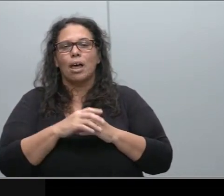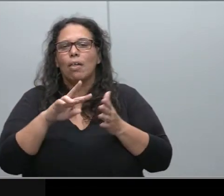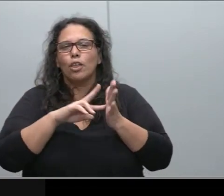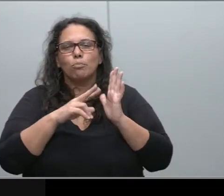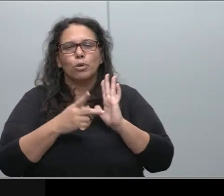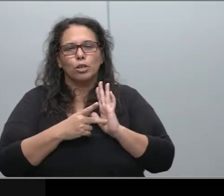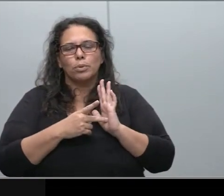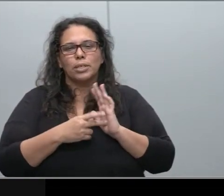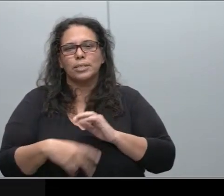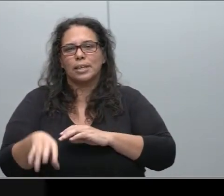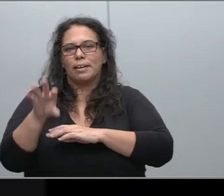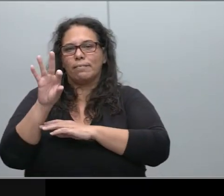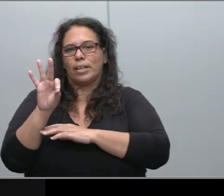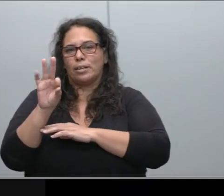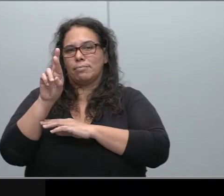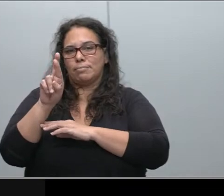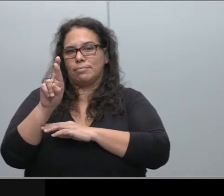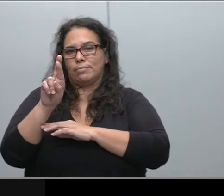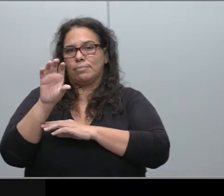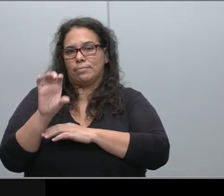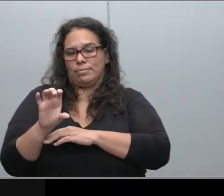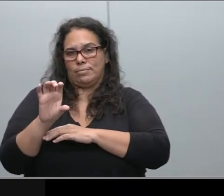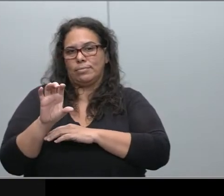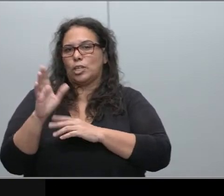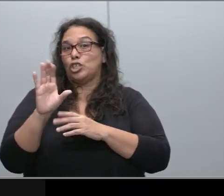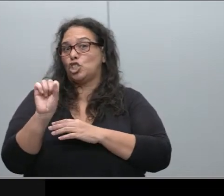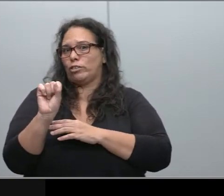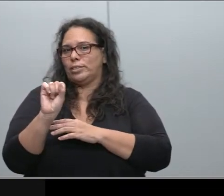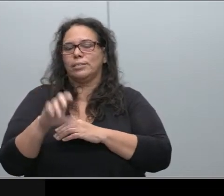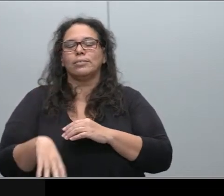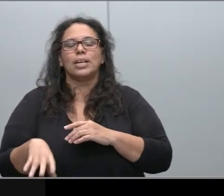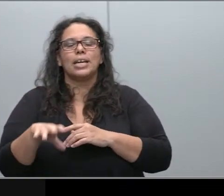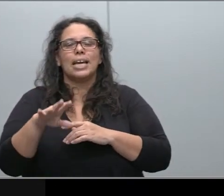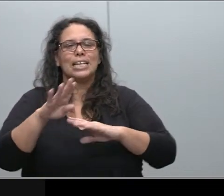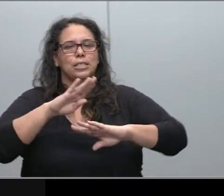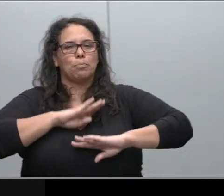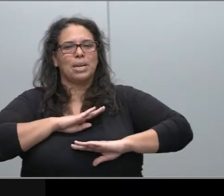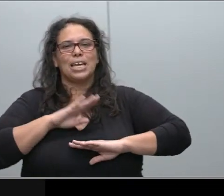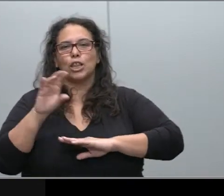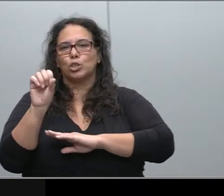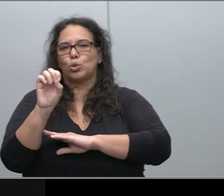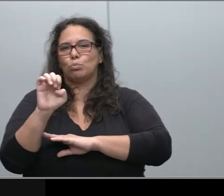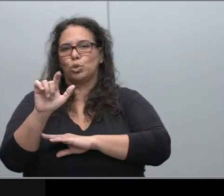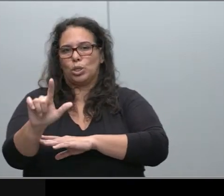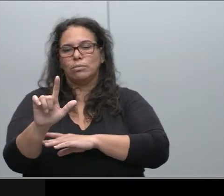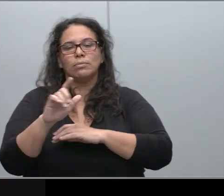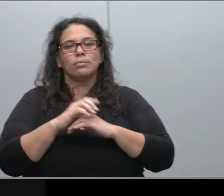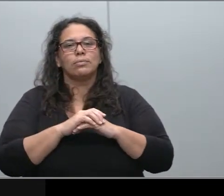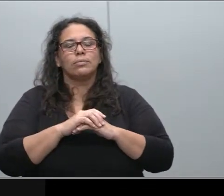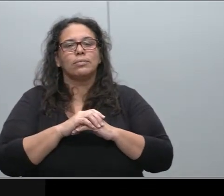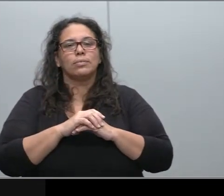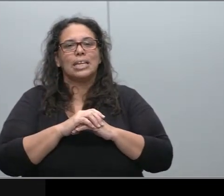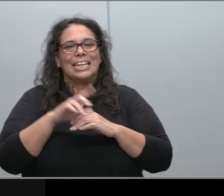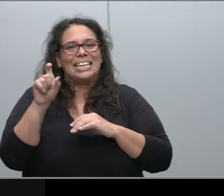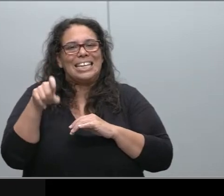that we are taking very seriously, on top of ensuring that our students are well, too. So I just wanted to add that piece in there, Dr. Salazar.